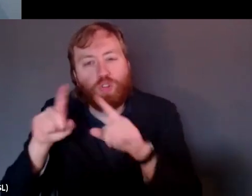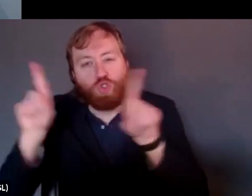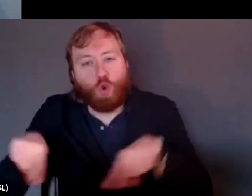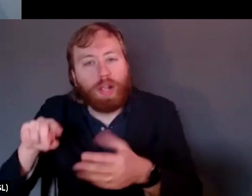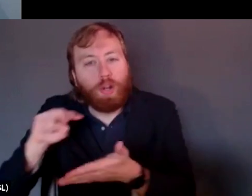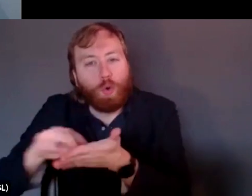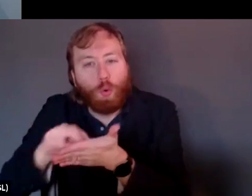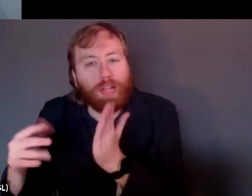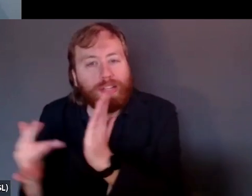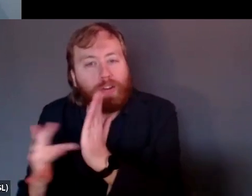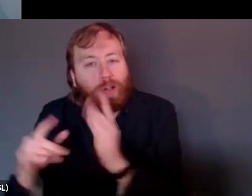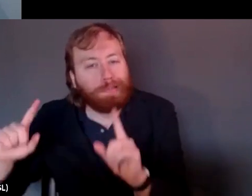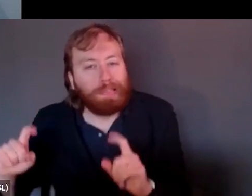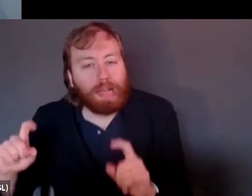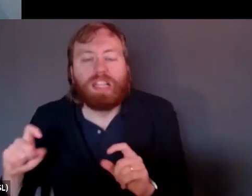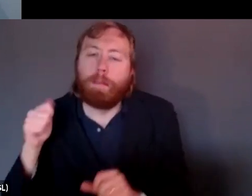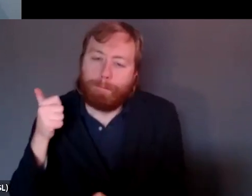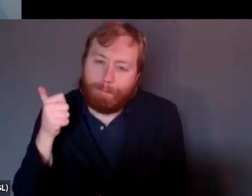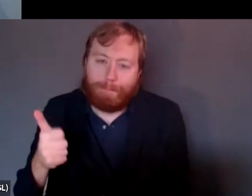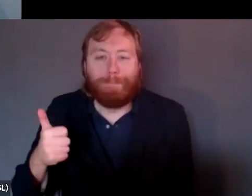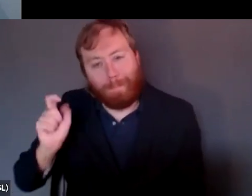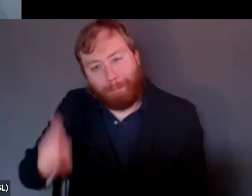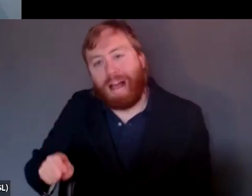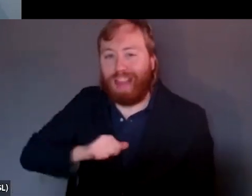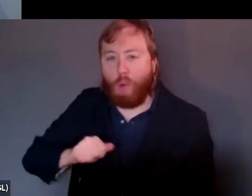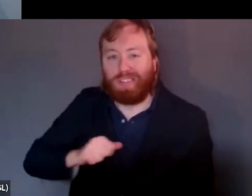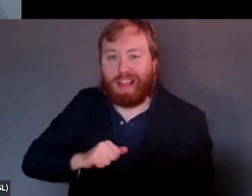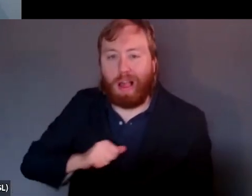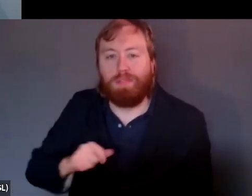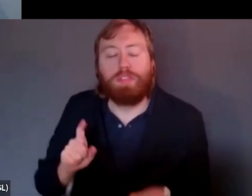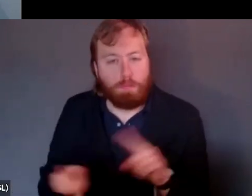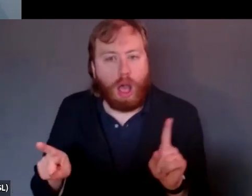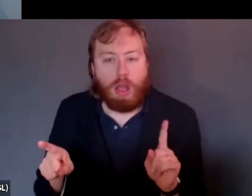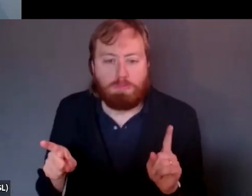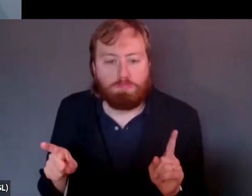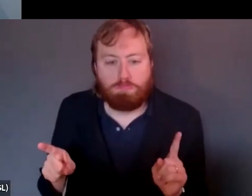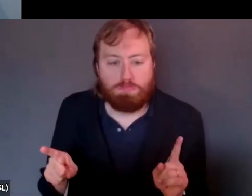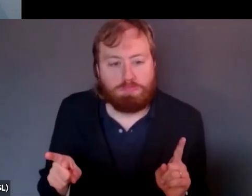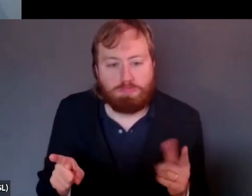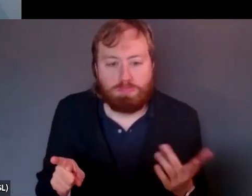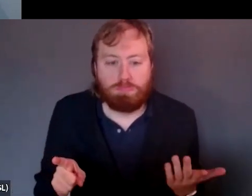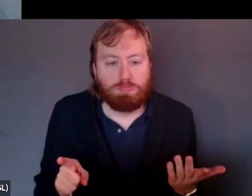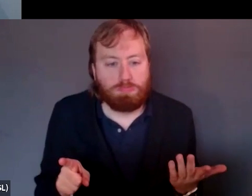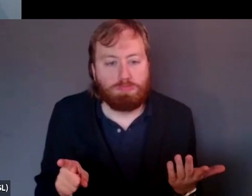It does the automated checking to make sure that our buttons are marked up correctly or we're not missing all tags